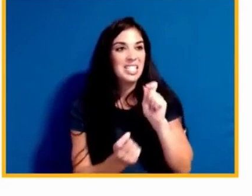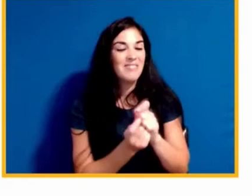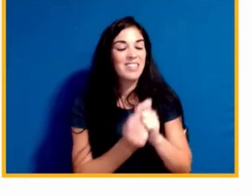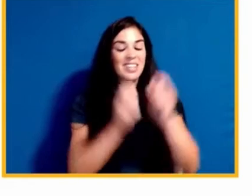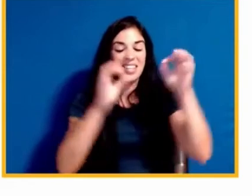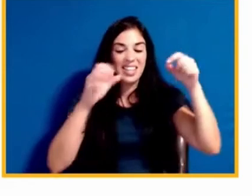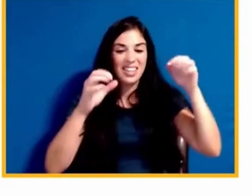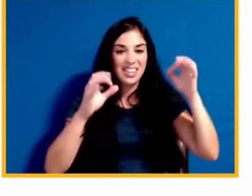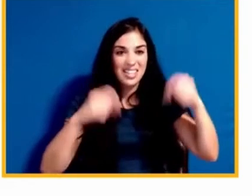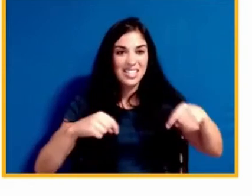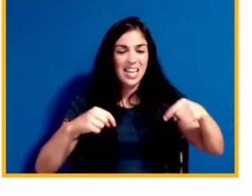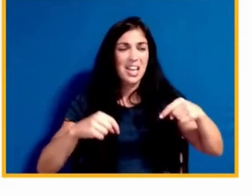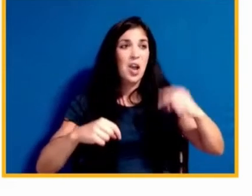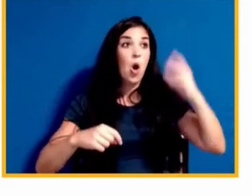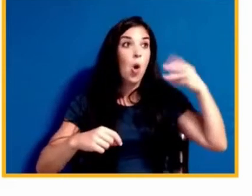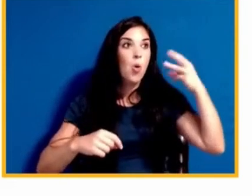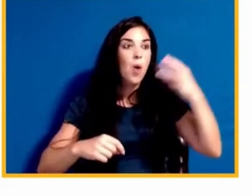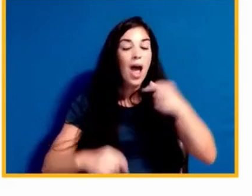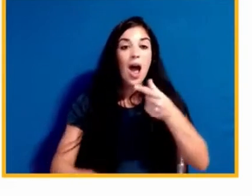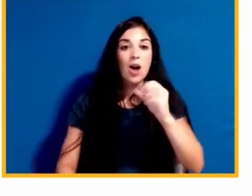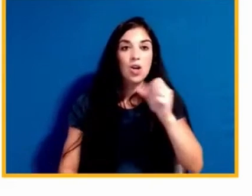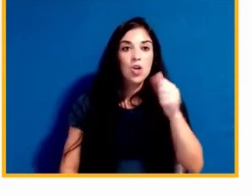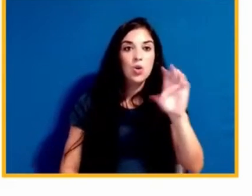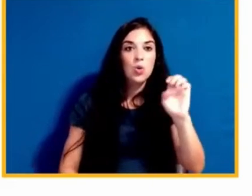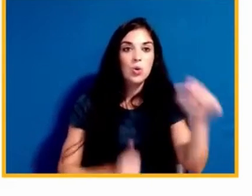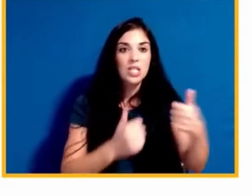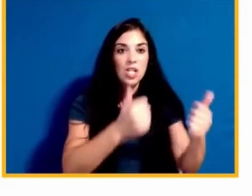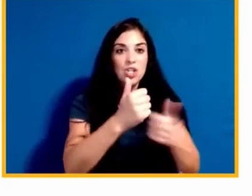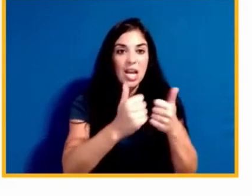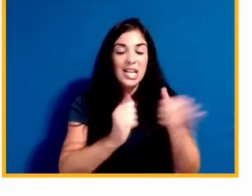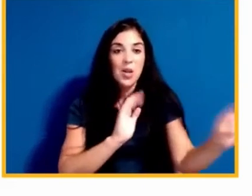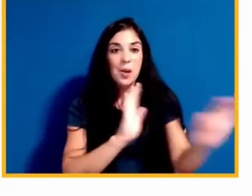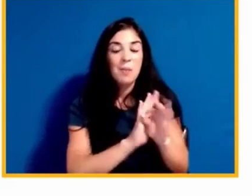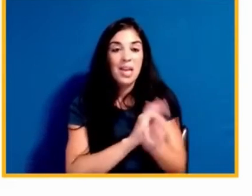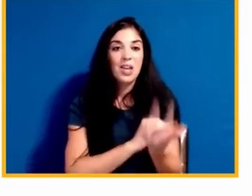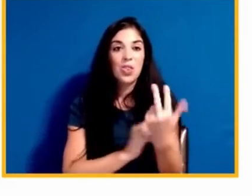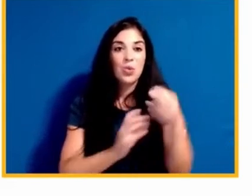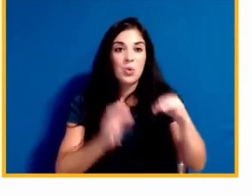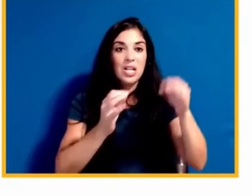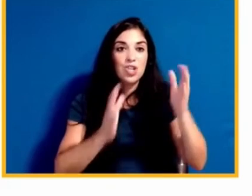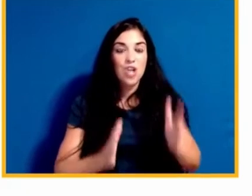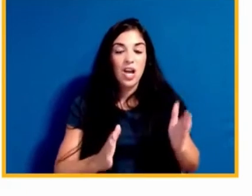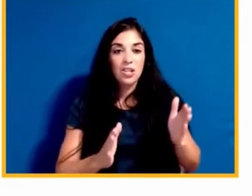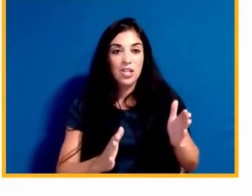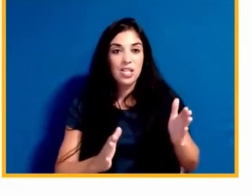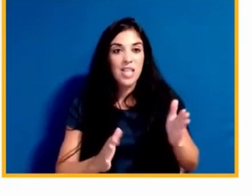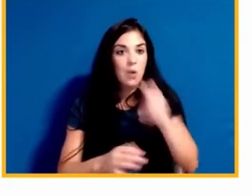of a wild goose chase to get three judges that would put up with my yeen-ness and listen to this